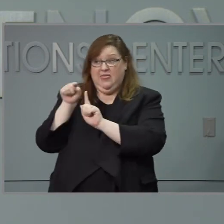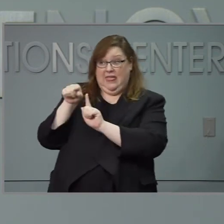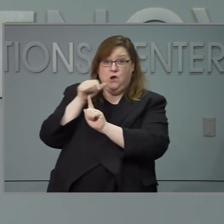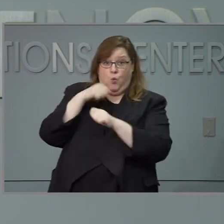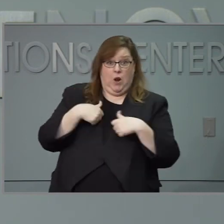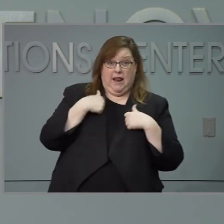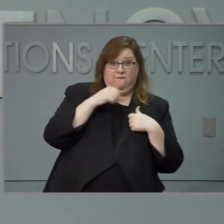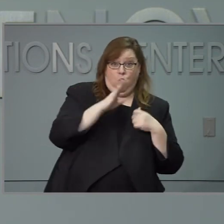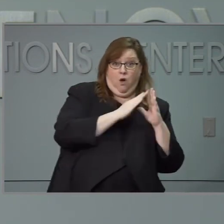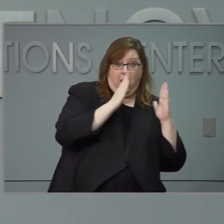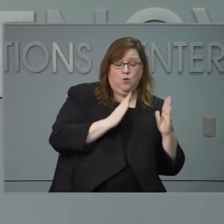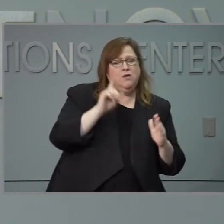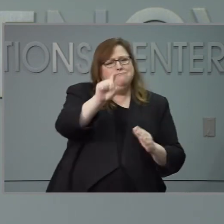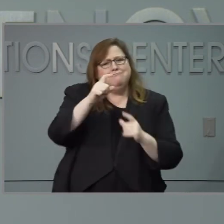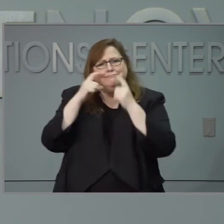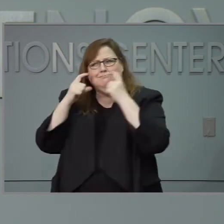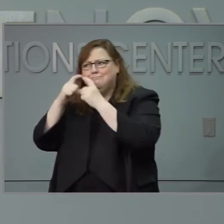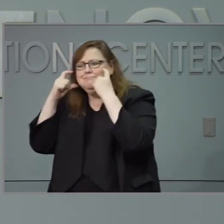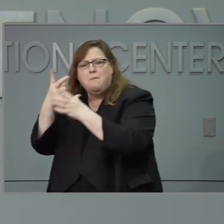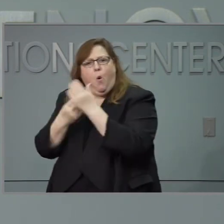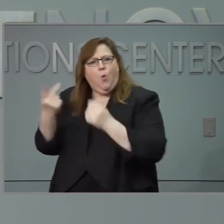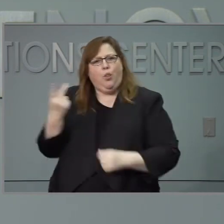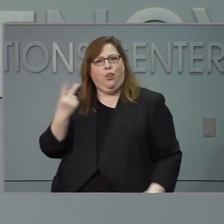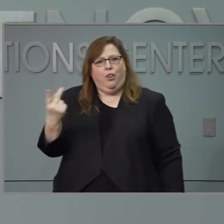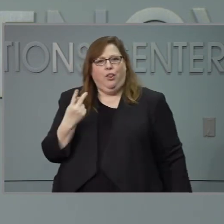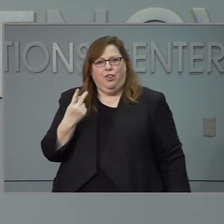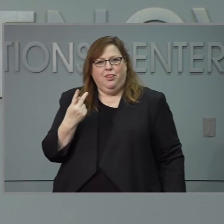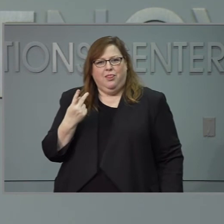SUPERÁVIT DE CADA AÑO, ES CIERTO, Y POR QUÉ NO LES HA